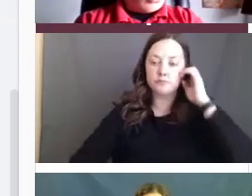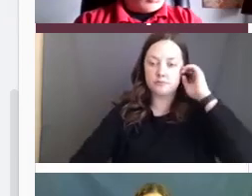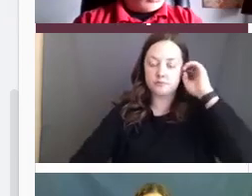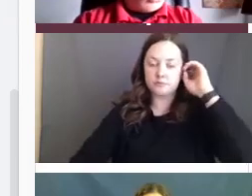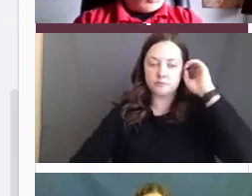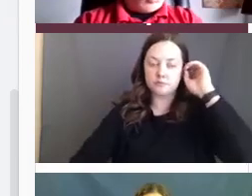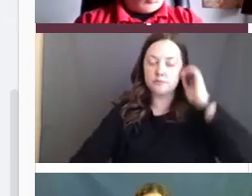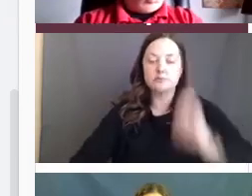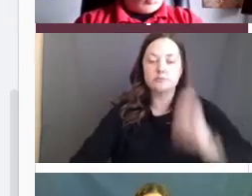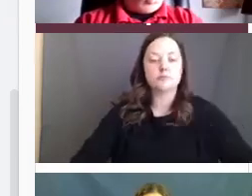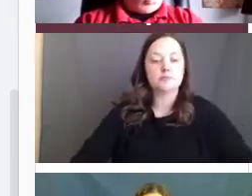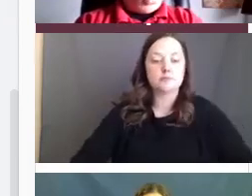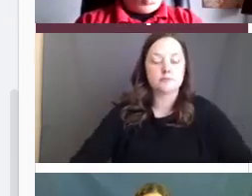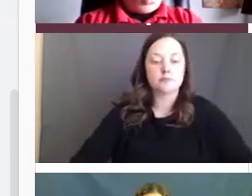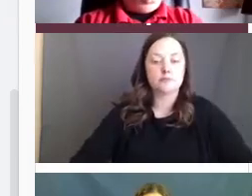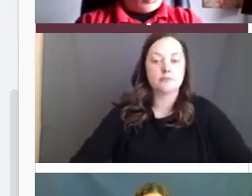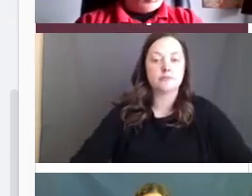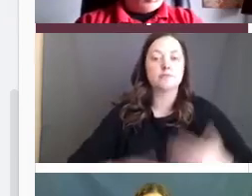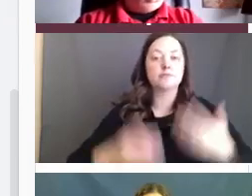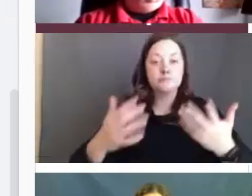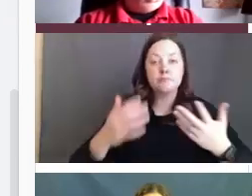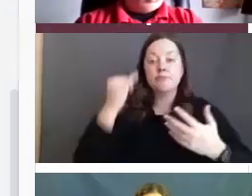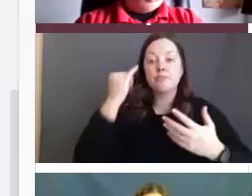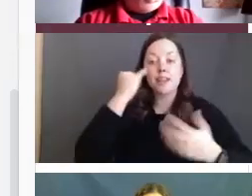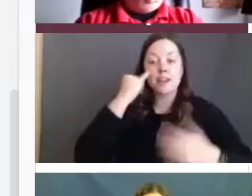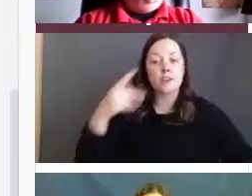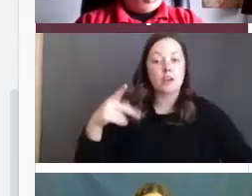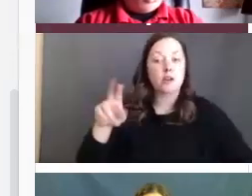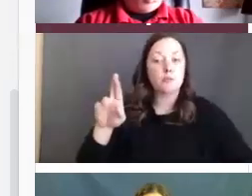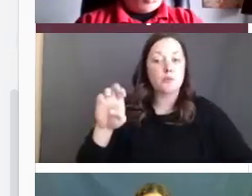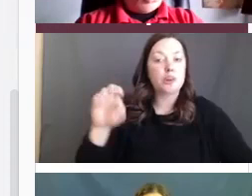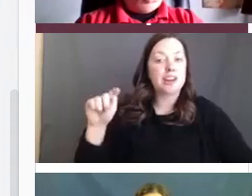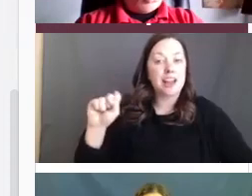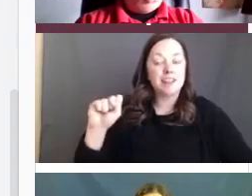You can also do it by highlighting, like Sandy showed.